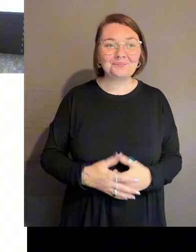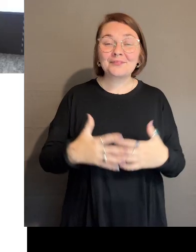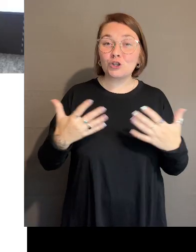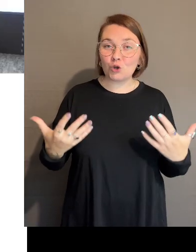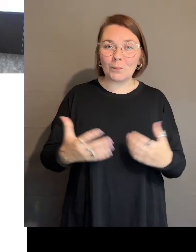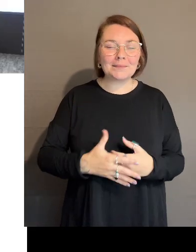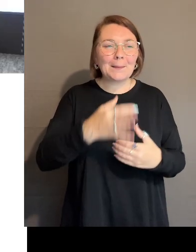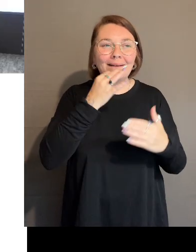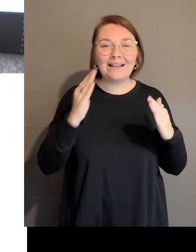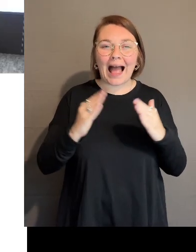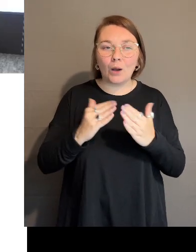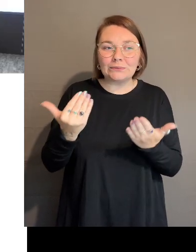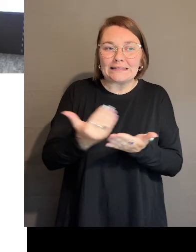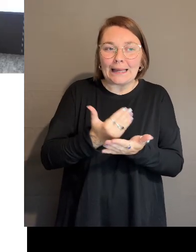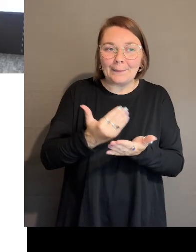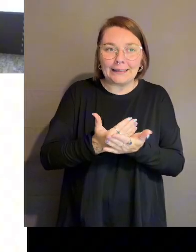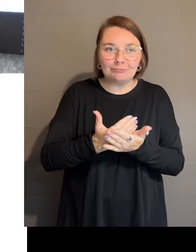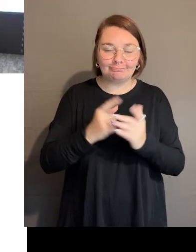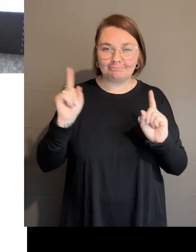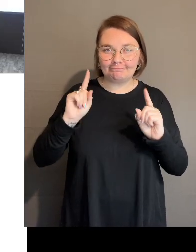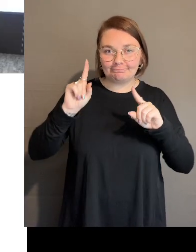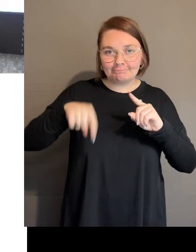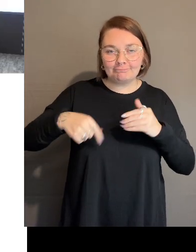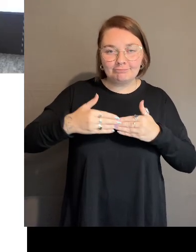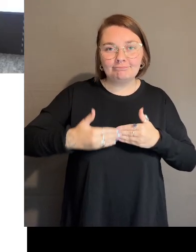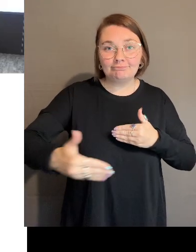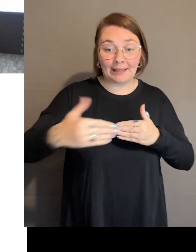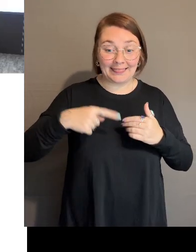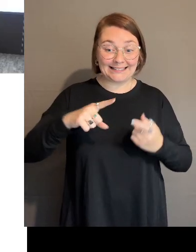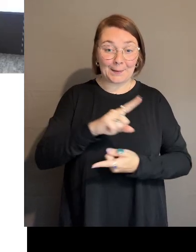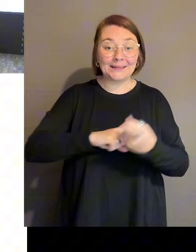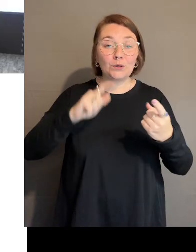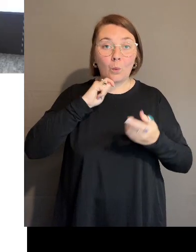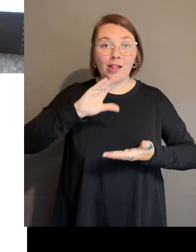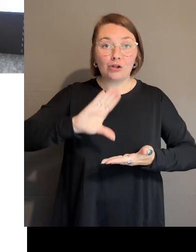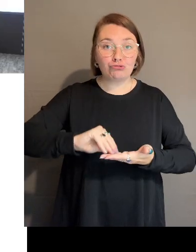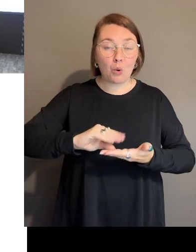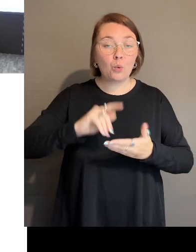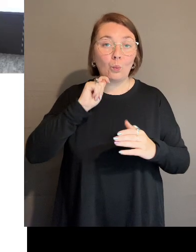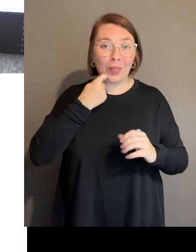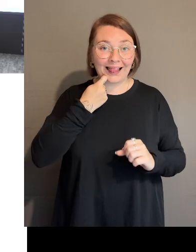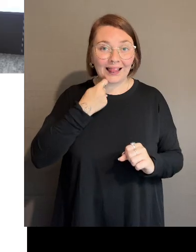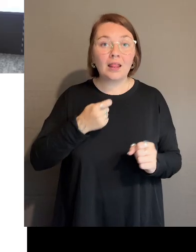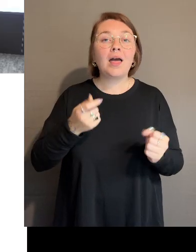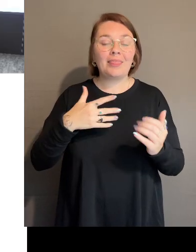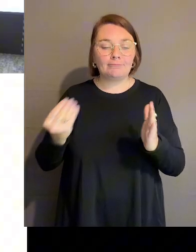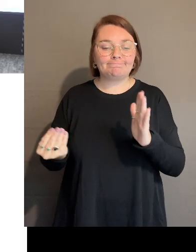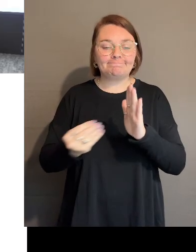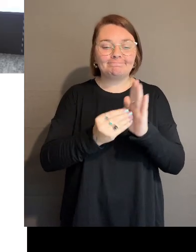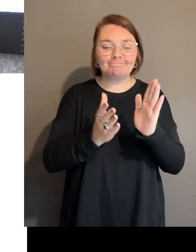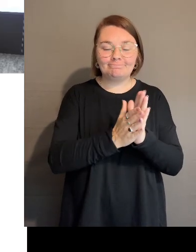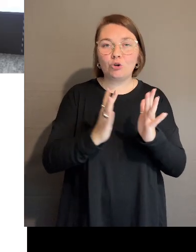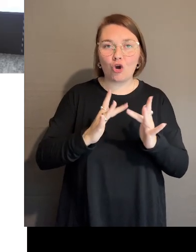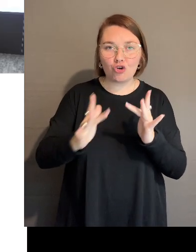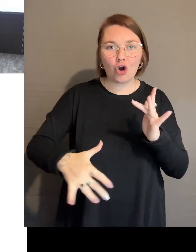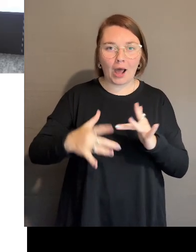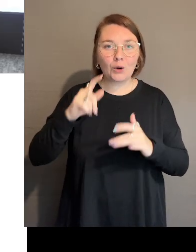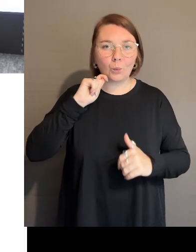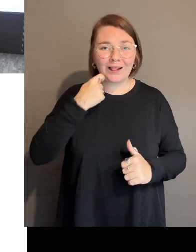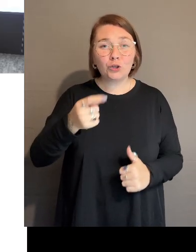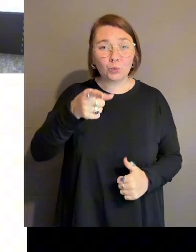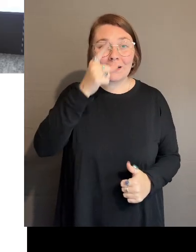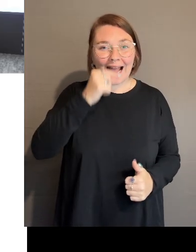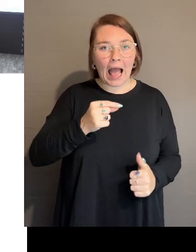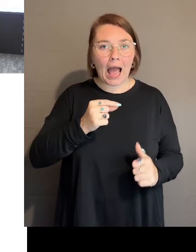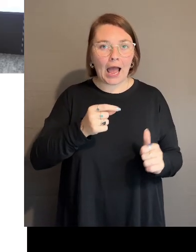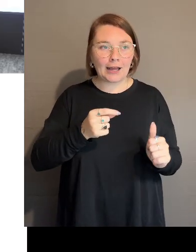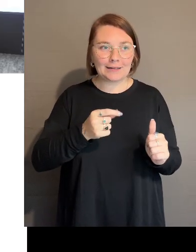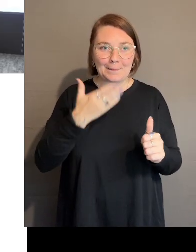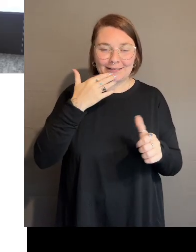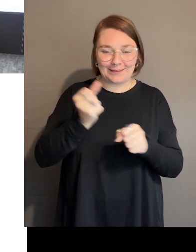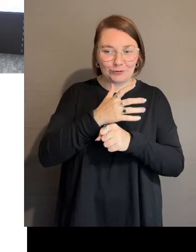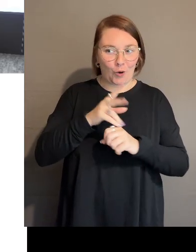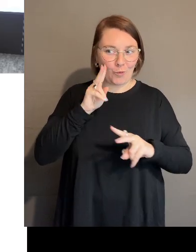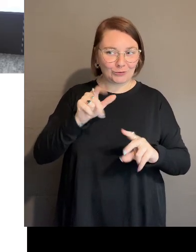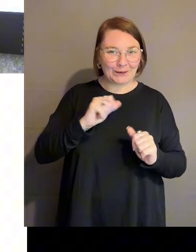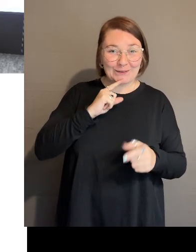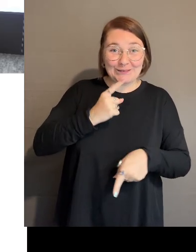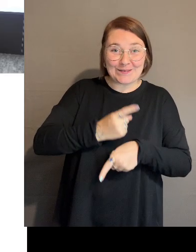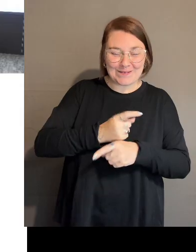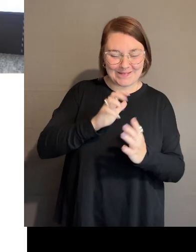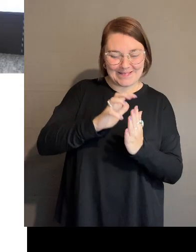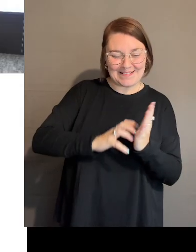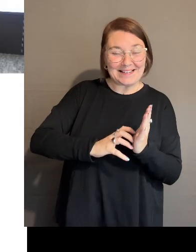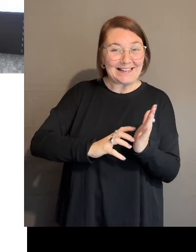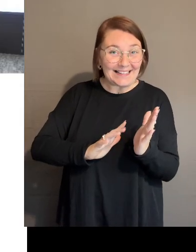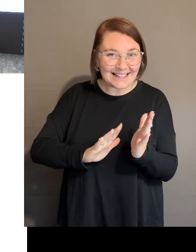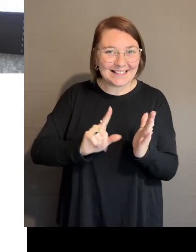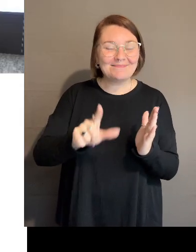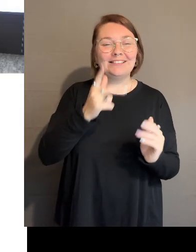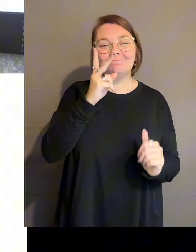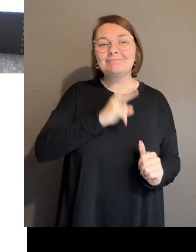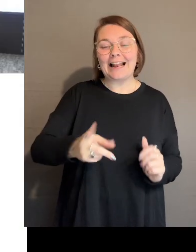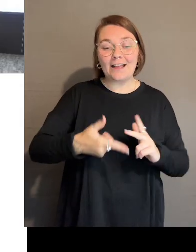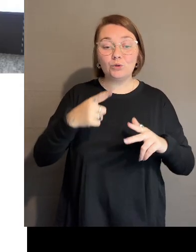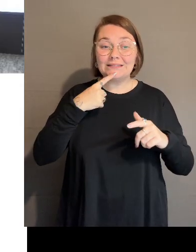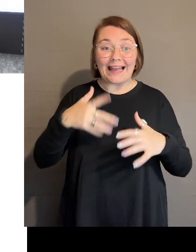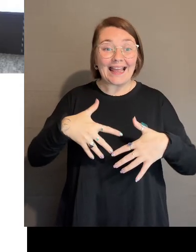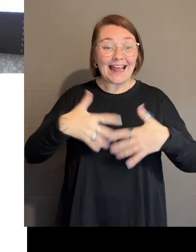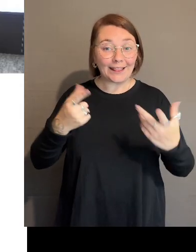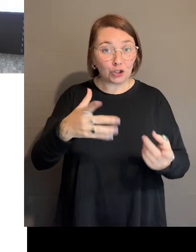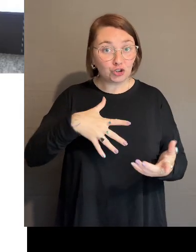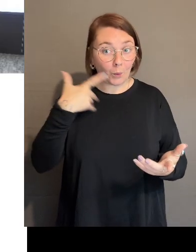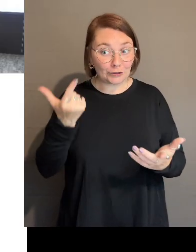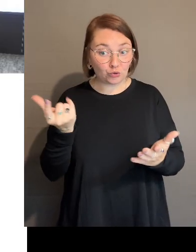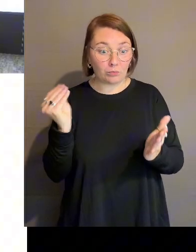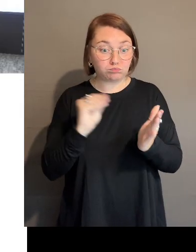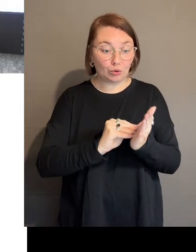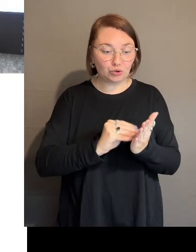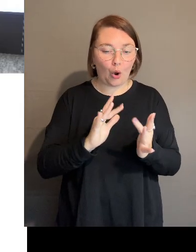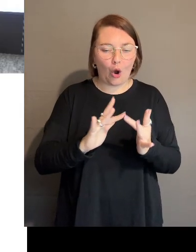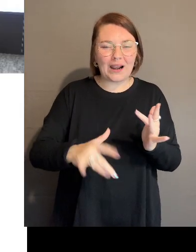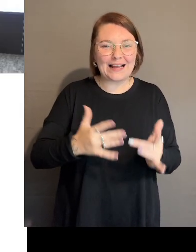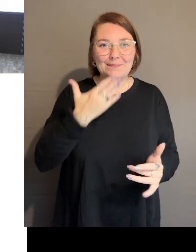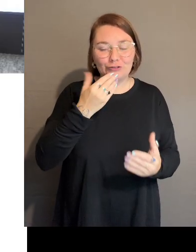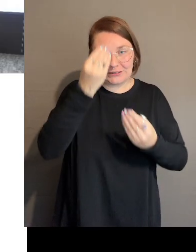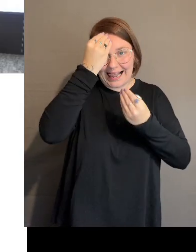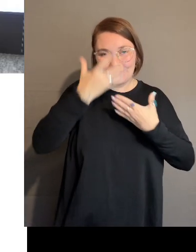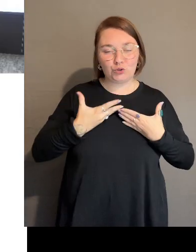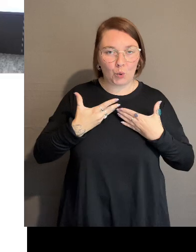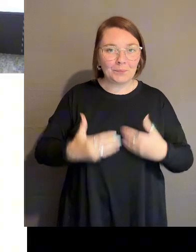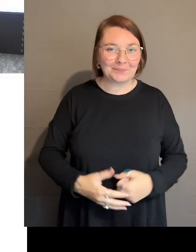So, a bit of housekeeping to start with. This meeting will be recorded, and be put up online, so you can moderate what you say, to some extent, but again, if you say anything that you don't want us to put online, make sure you let us know.